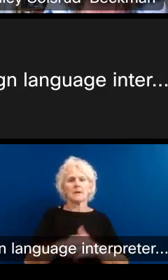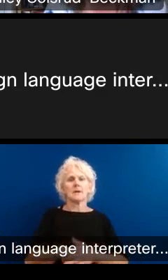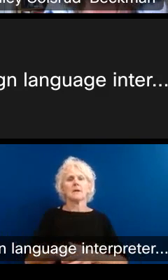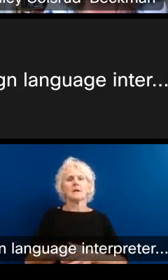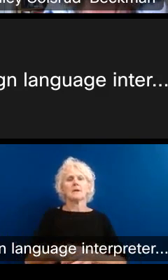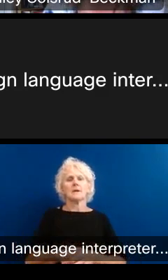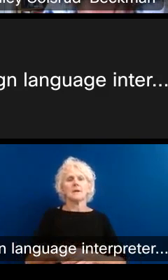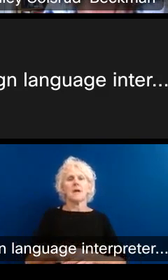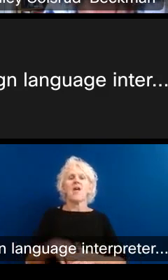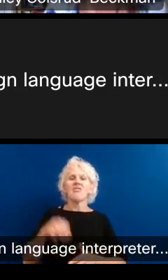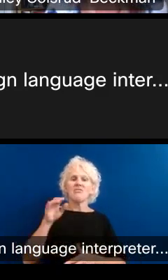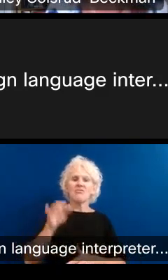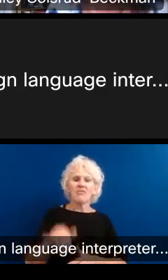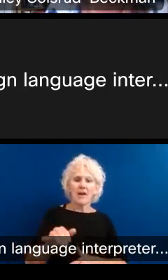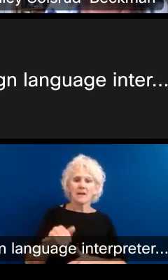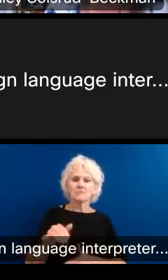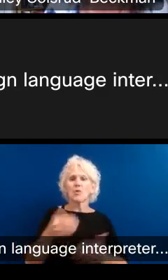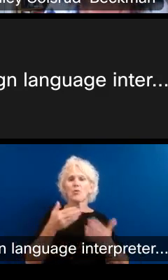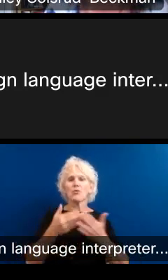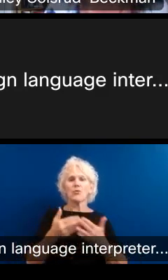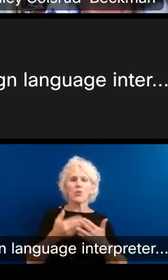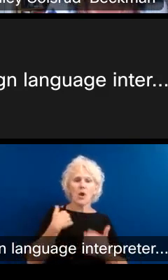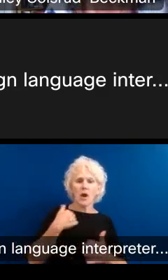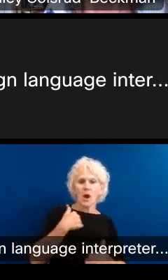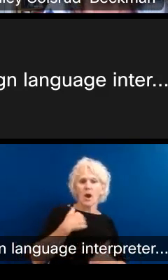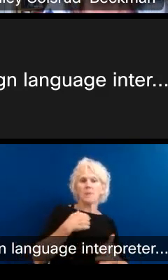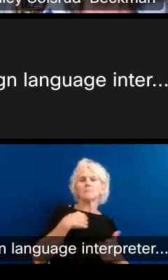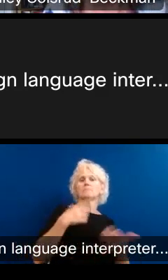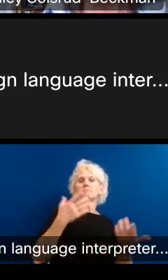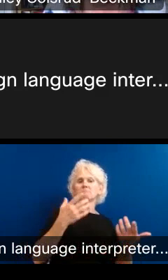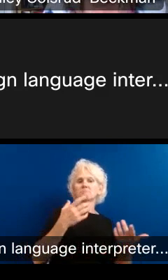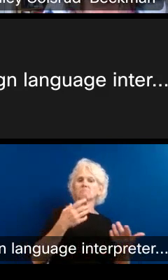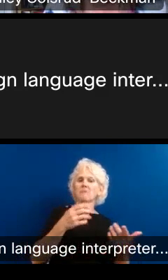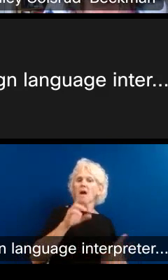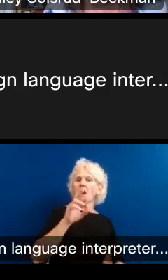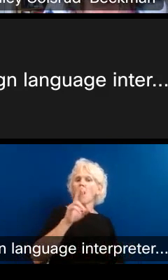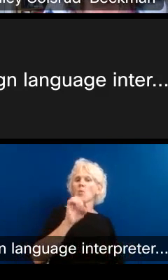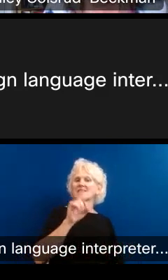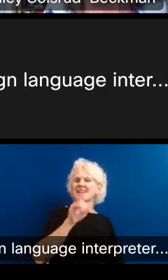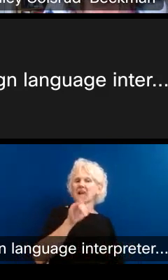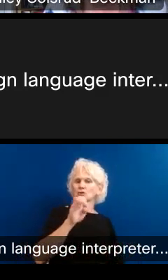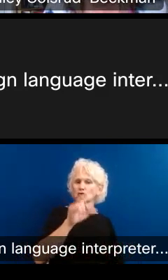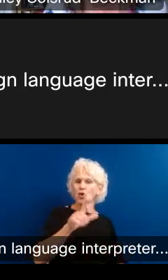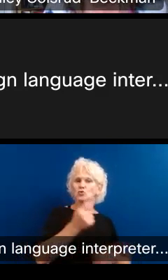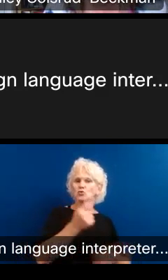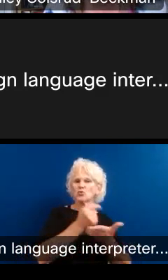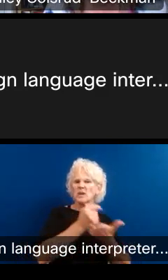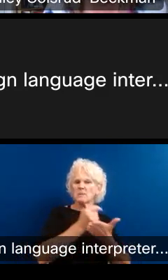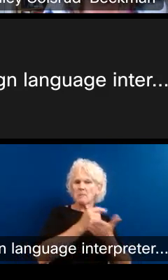potentially be accomplished at a Psychiatric Residential Treatment Facility. The way I